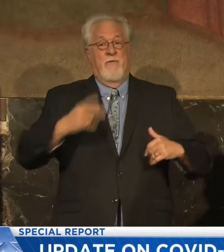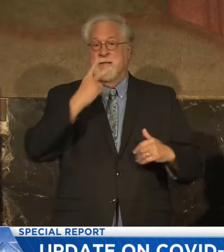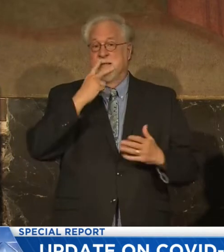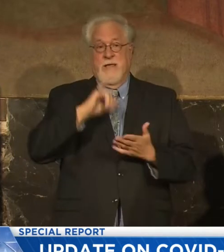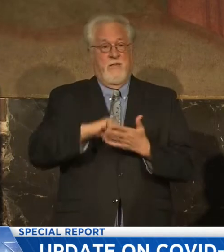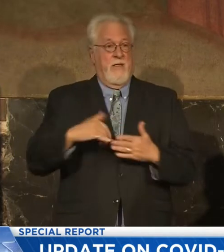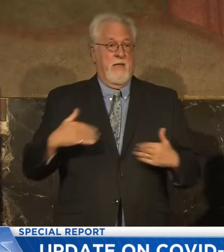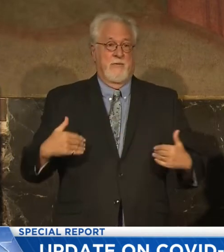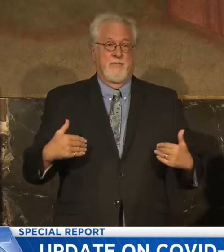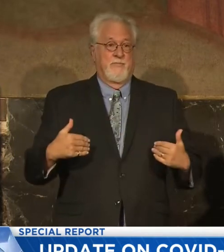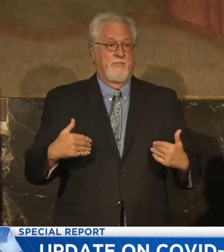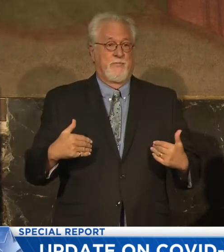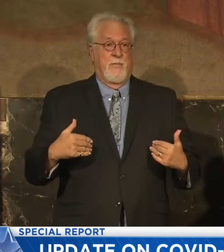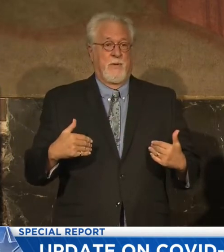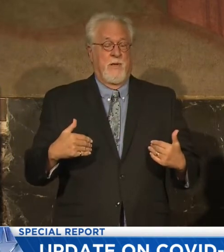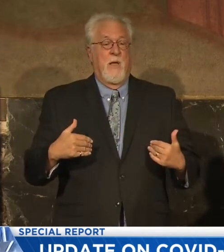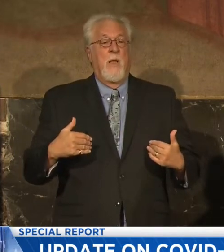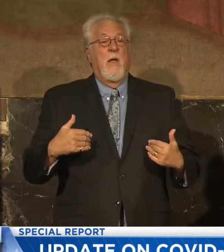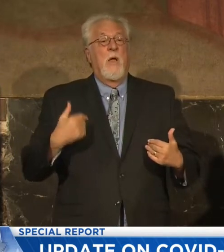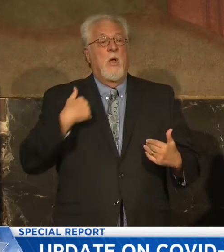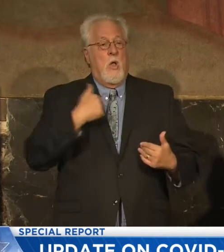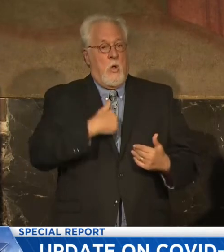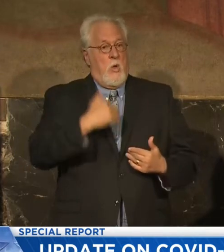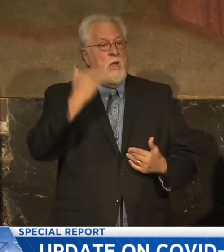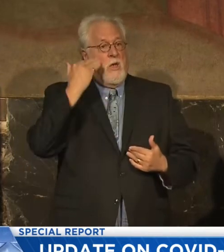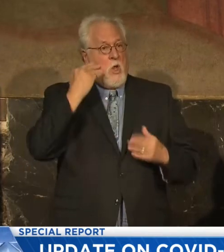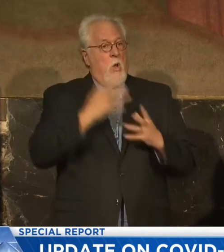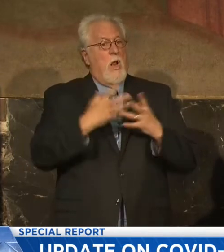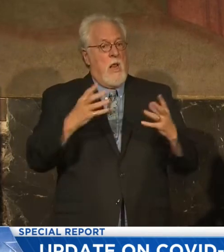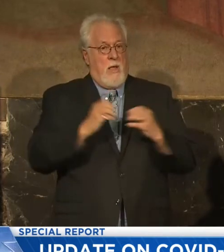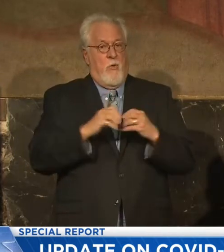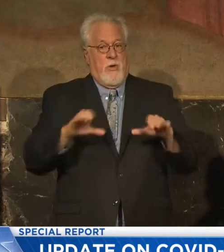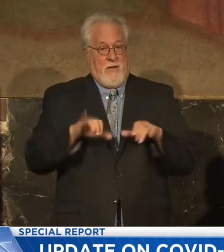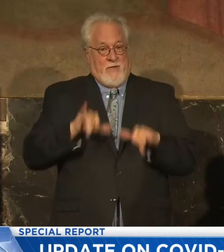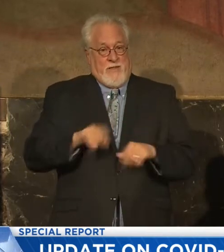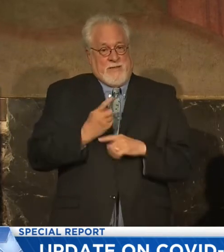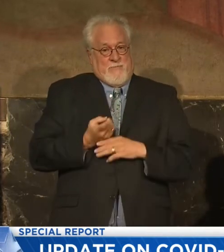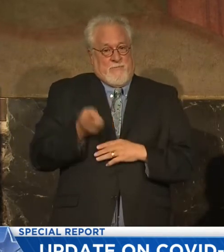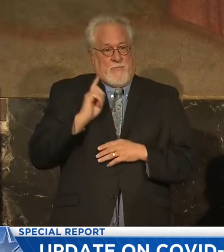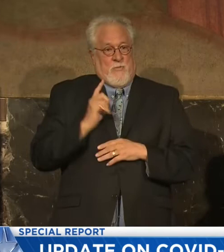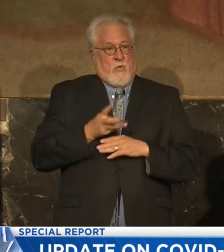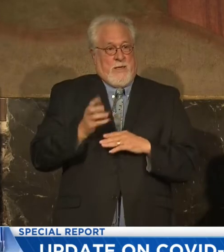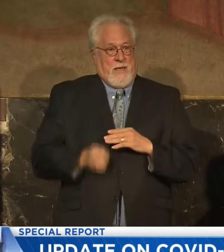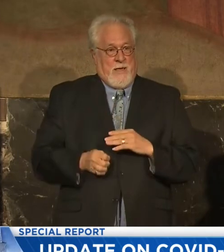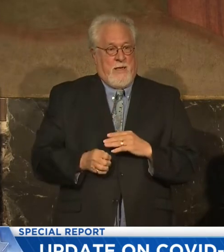NO LESS THAN SEVEN DAYS. BUT TEN DAYS, 14 DAYS BEFORE YOU SEE THE CASES WHERE THEY PICK UP.